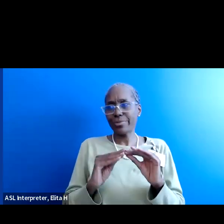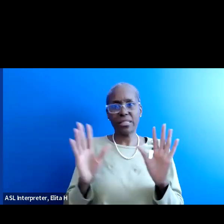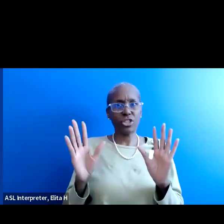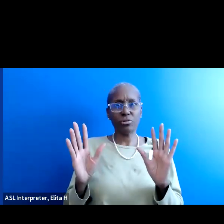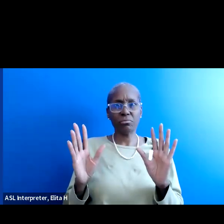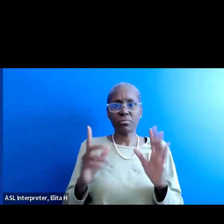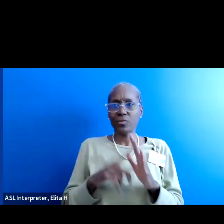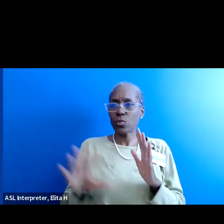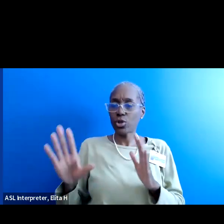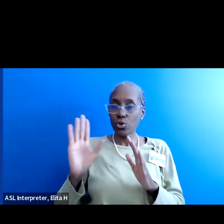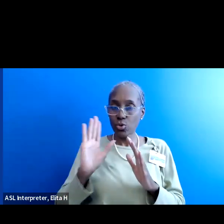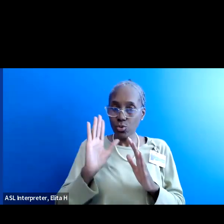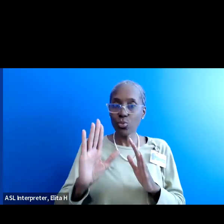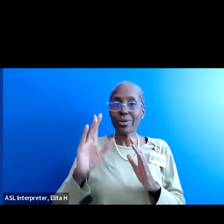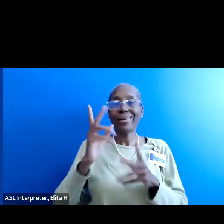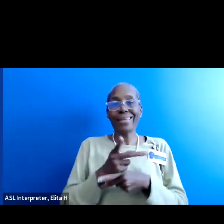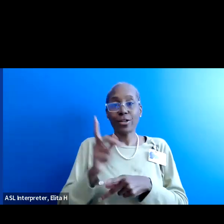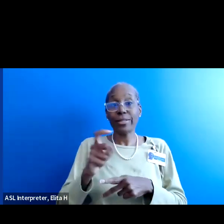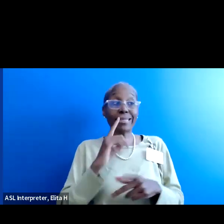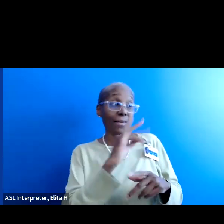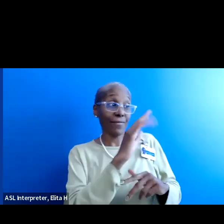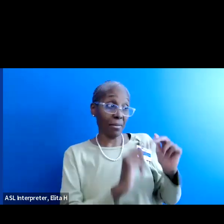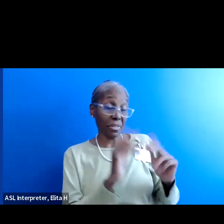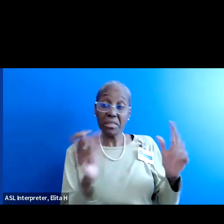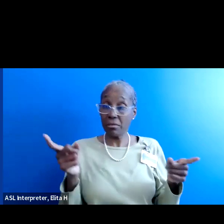what your care needs are and if that facility can meet those care needs.